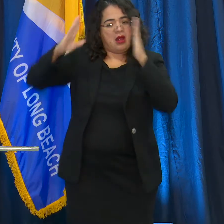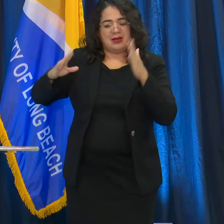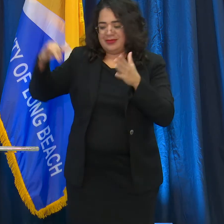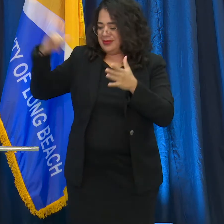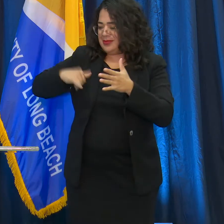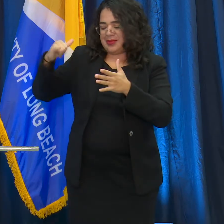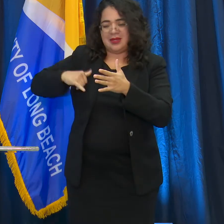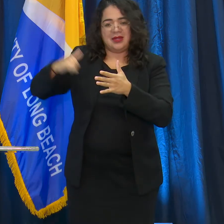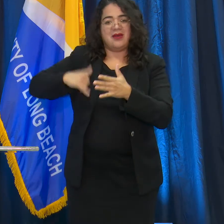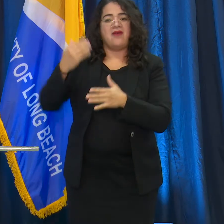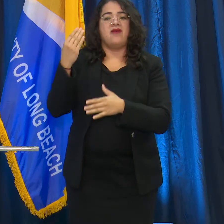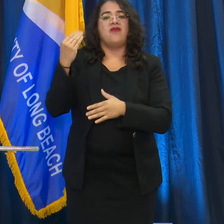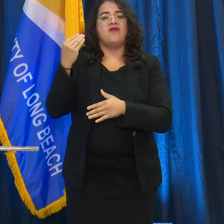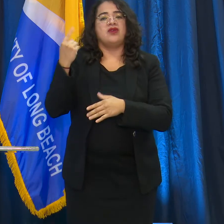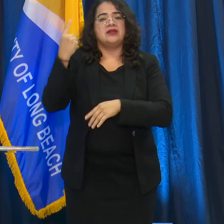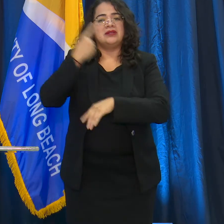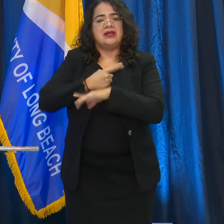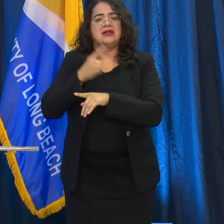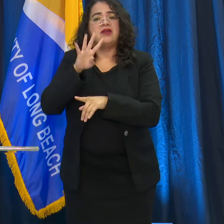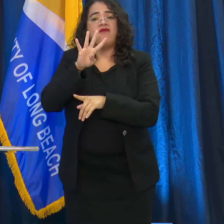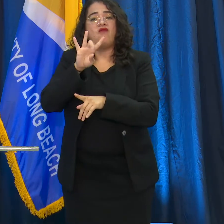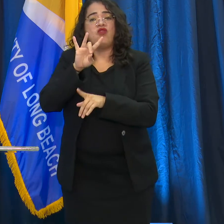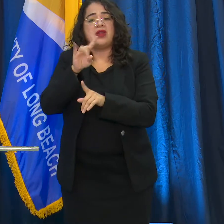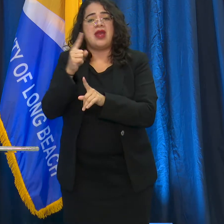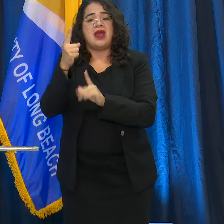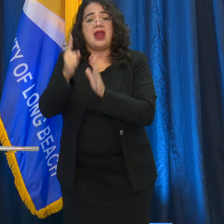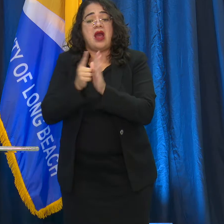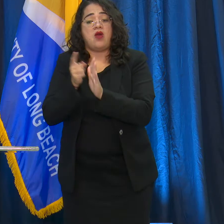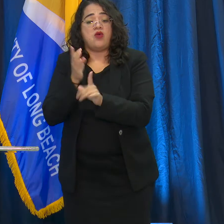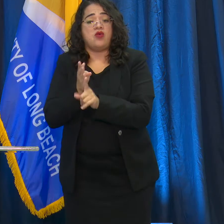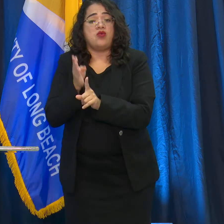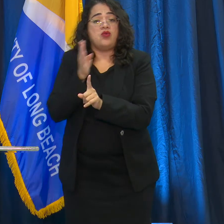counting back to 48 hours before the person you were exposed to